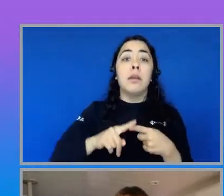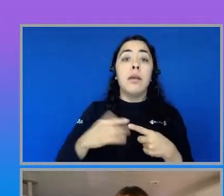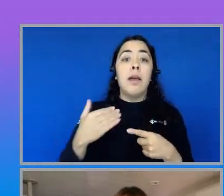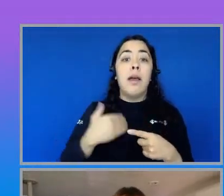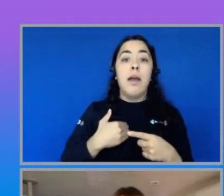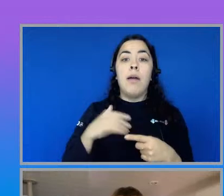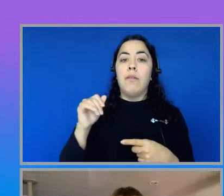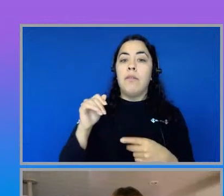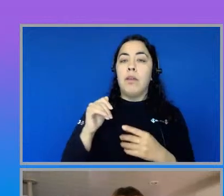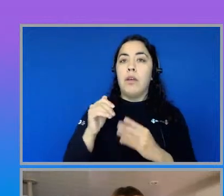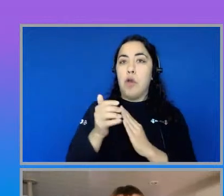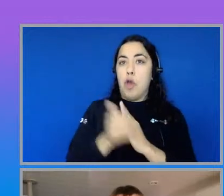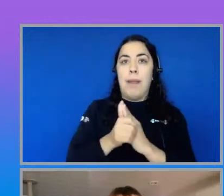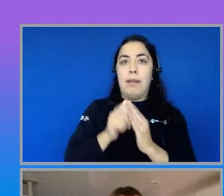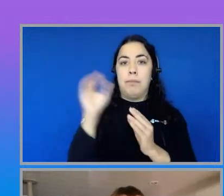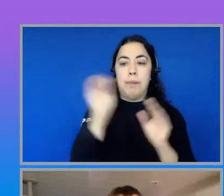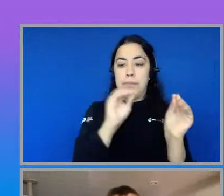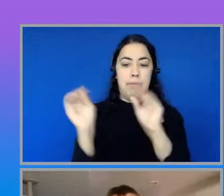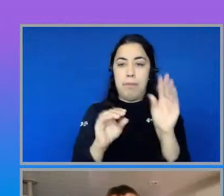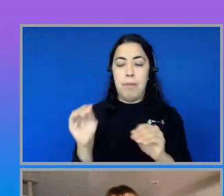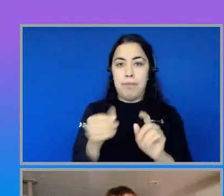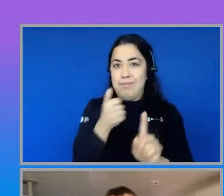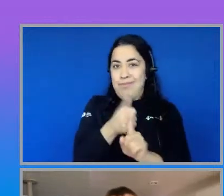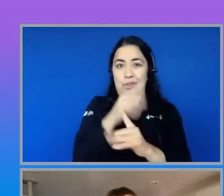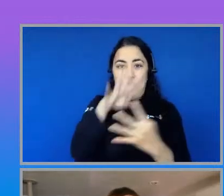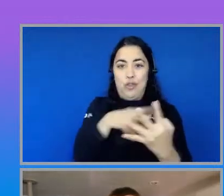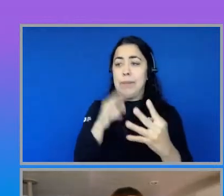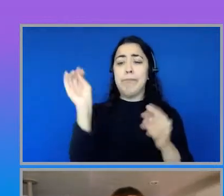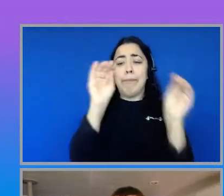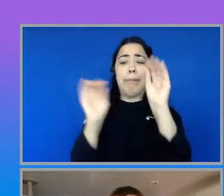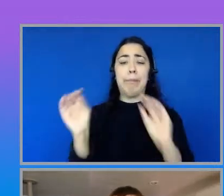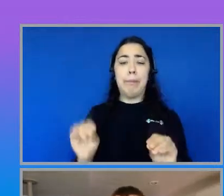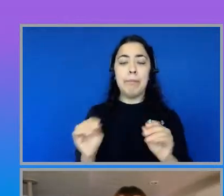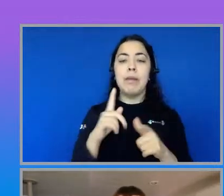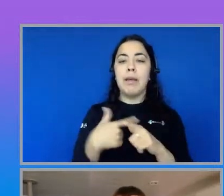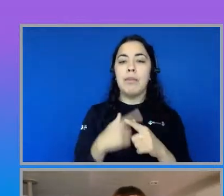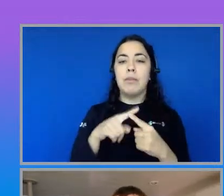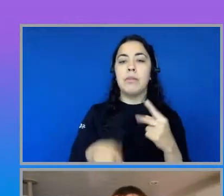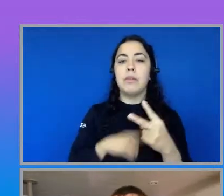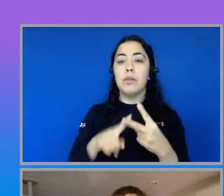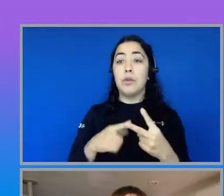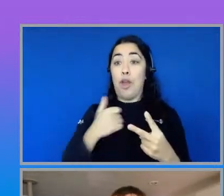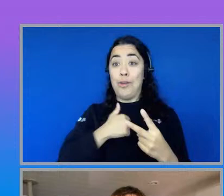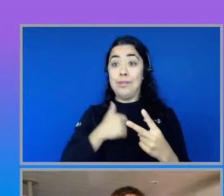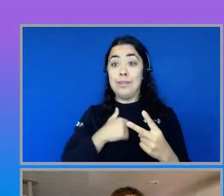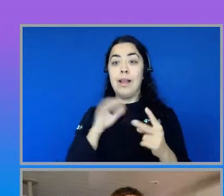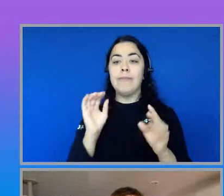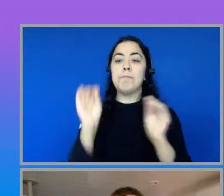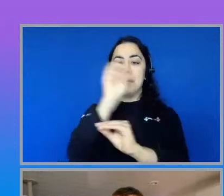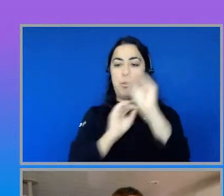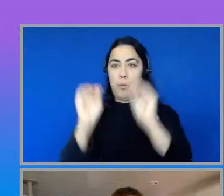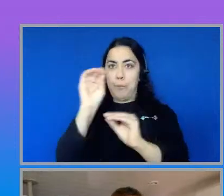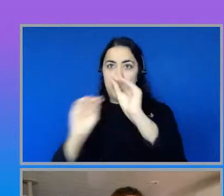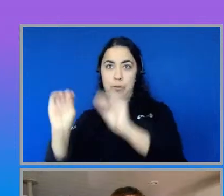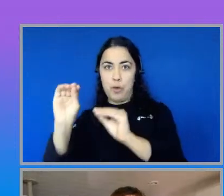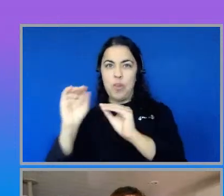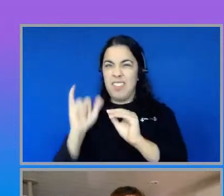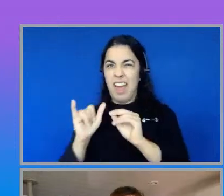auto placement situation where grid places things. And then we've got the situations where